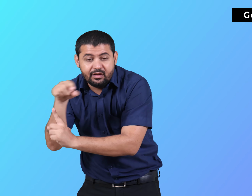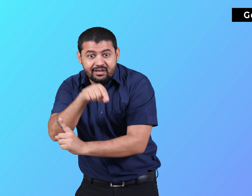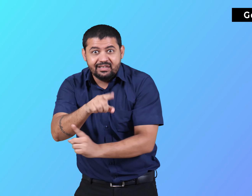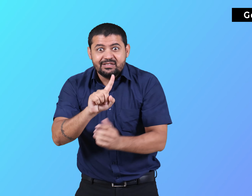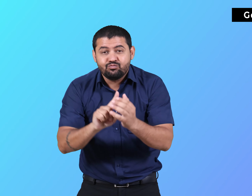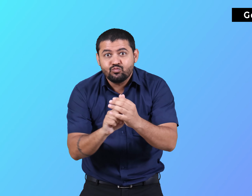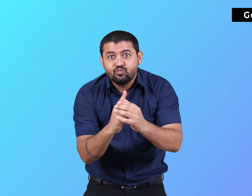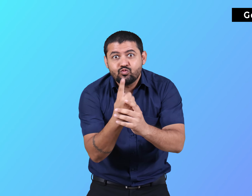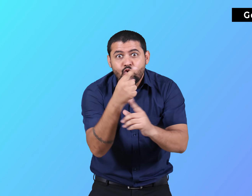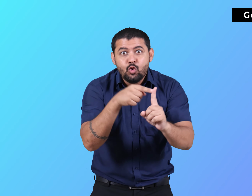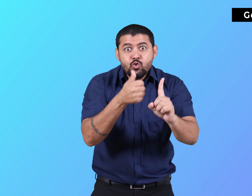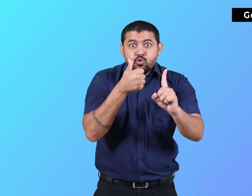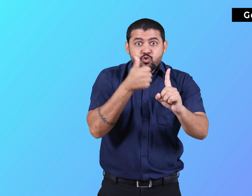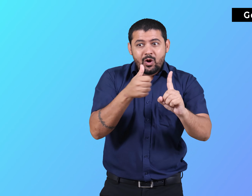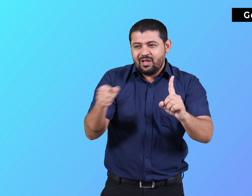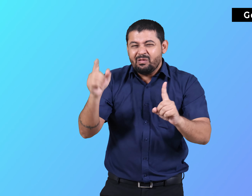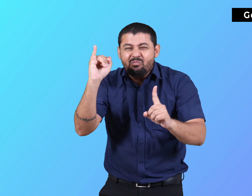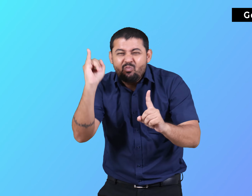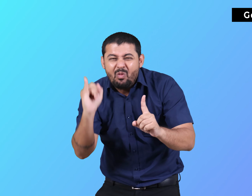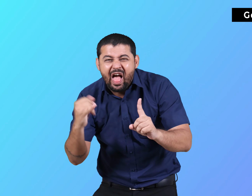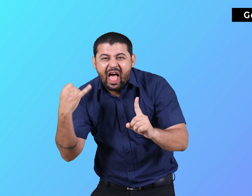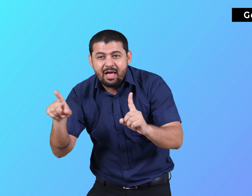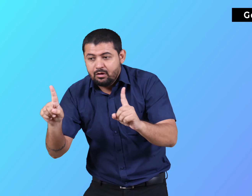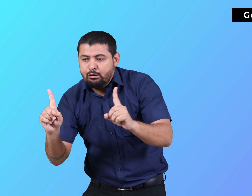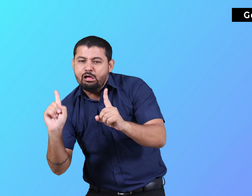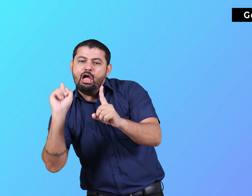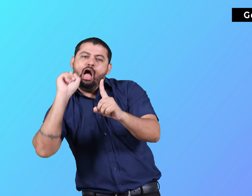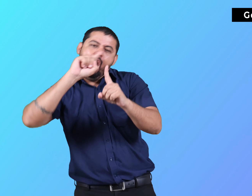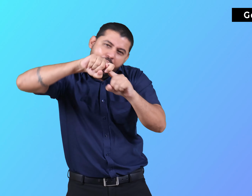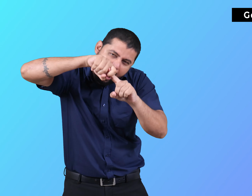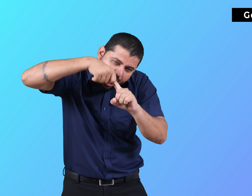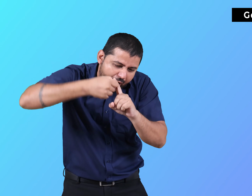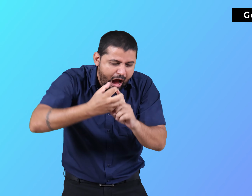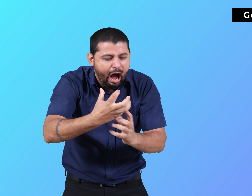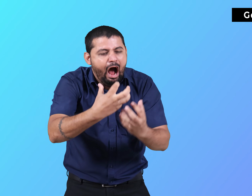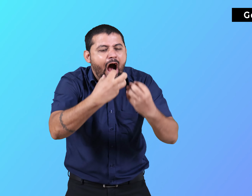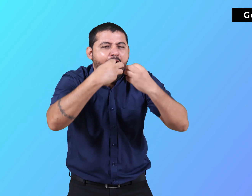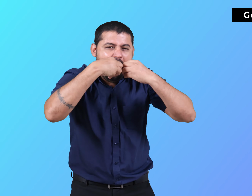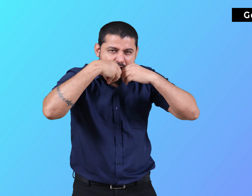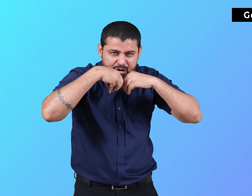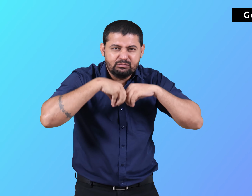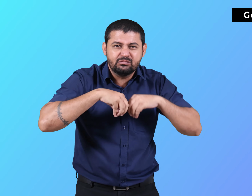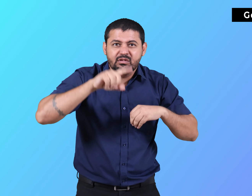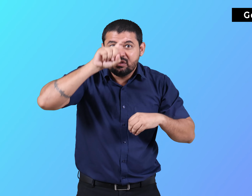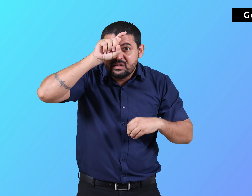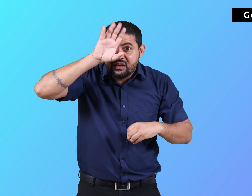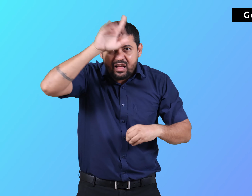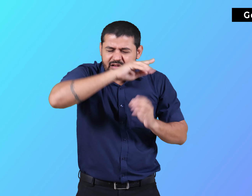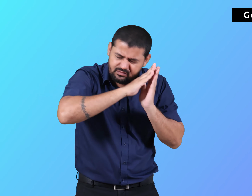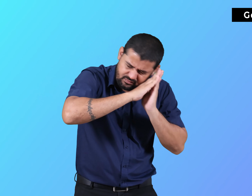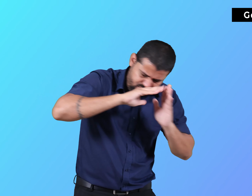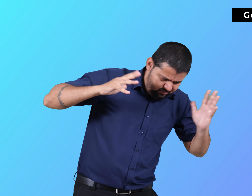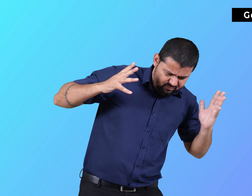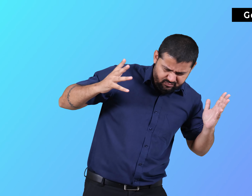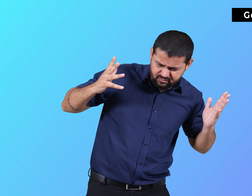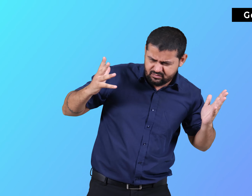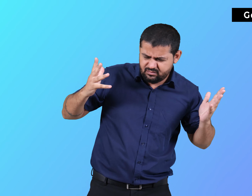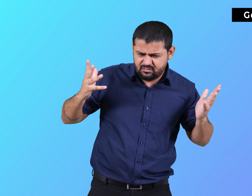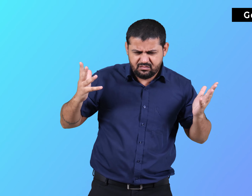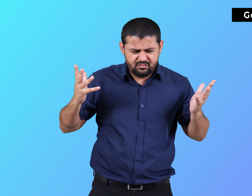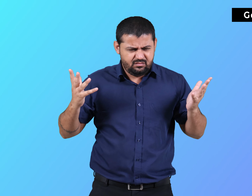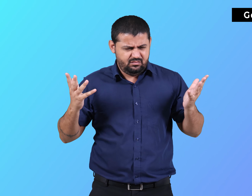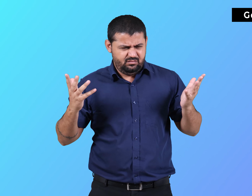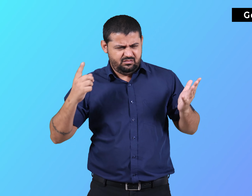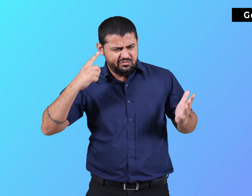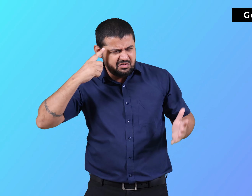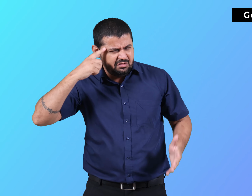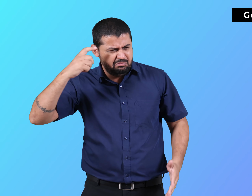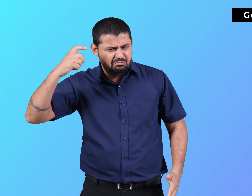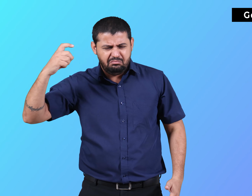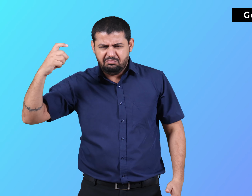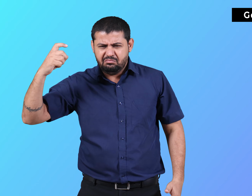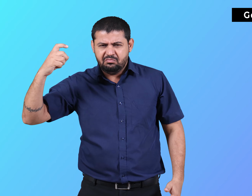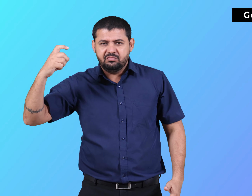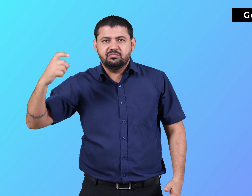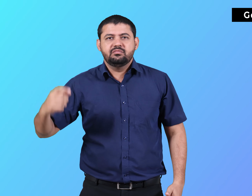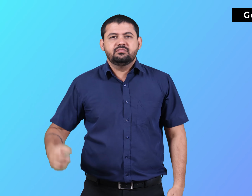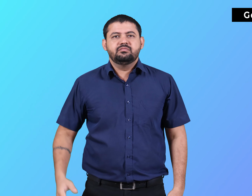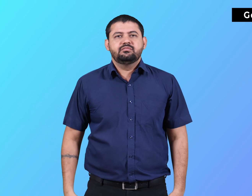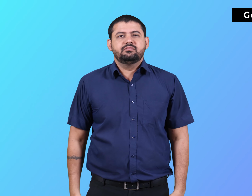The thin heads of grain ate the seven healthy, full heads of grain. Then Pharaoh woke up again and realized it was only a dream.